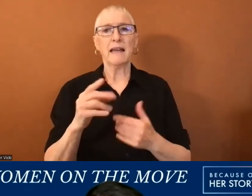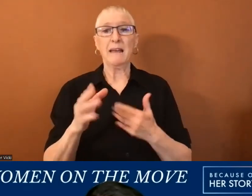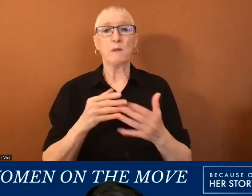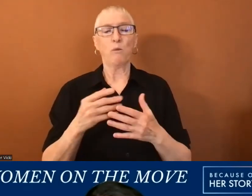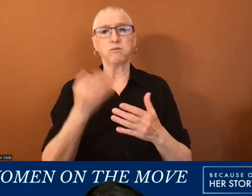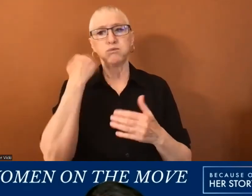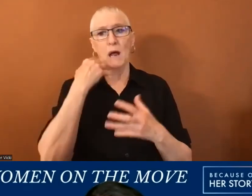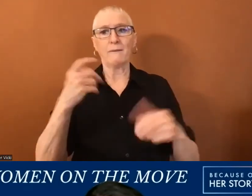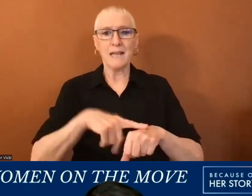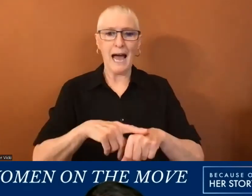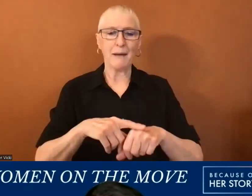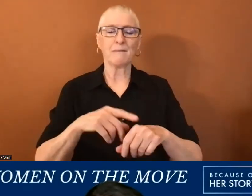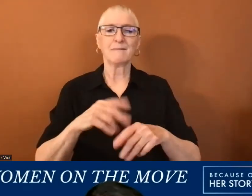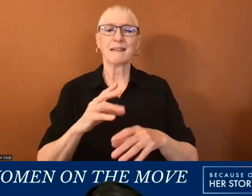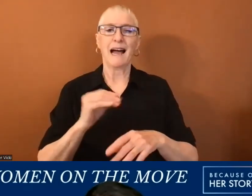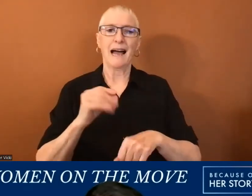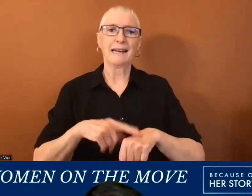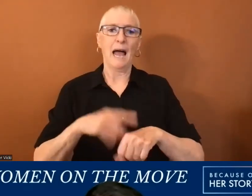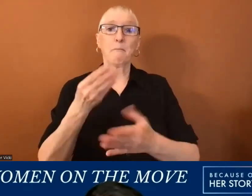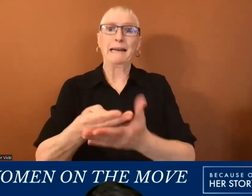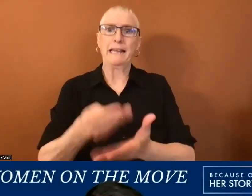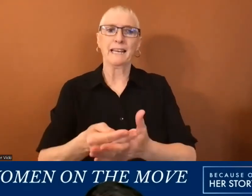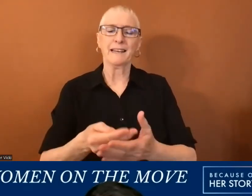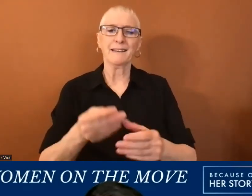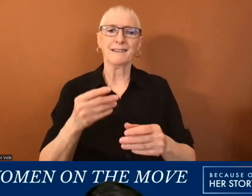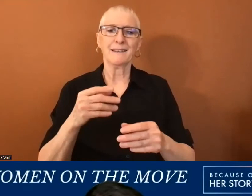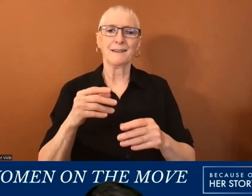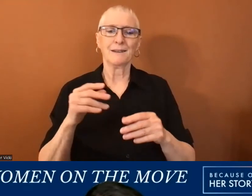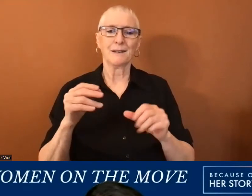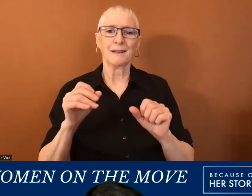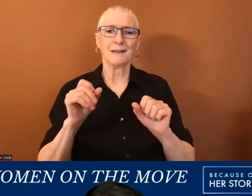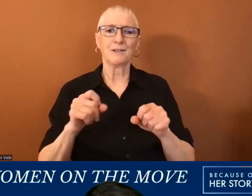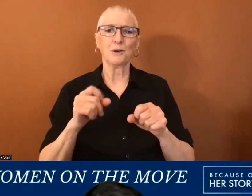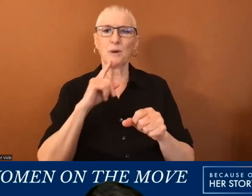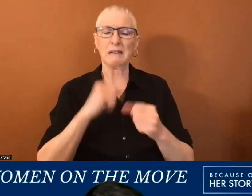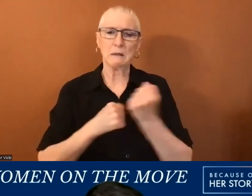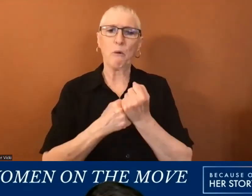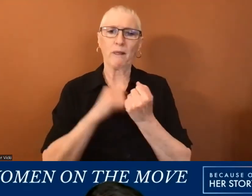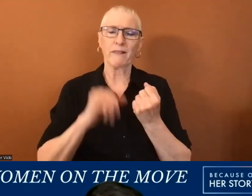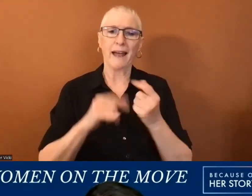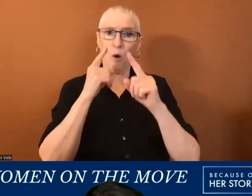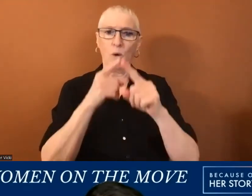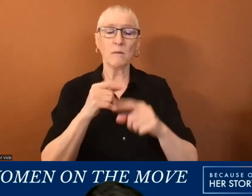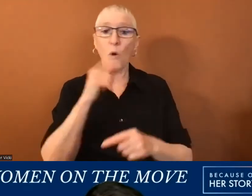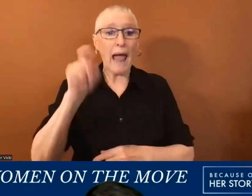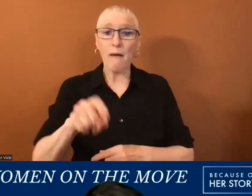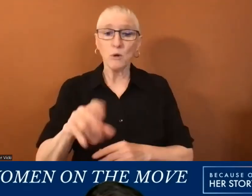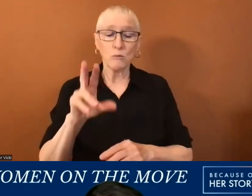a dedication of time and money to be able to um fund that um it's not necessary but it can make